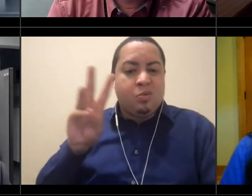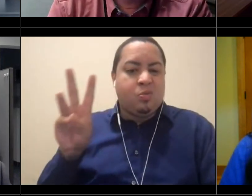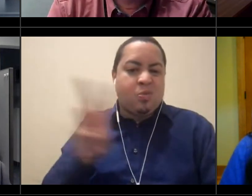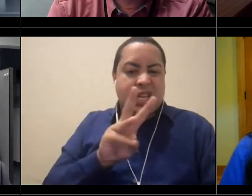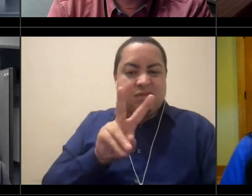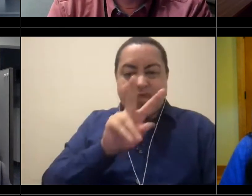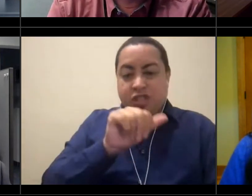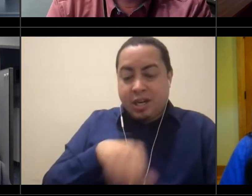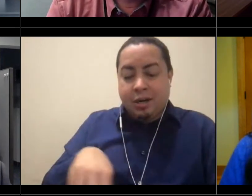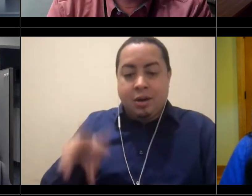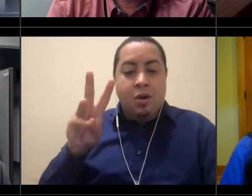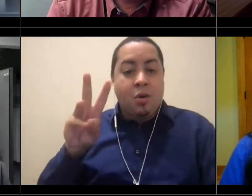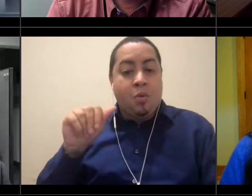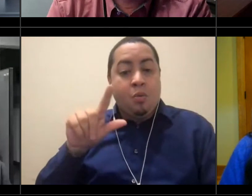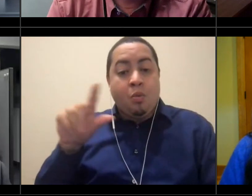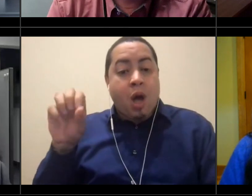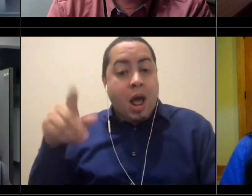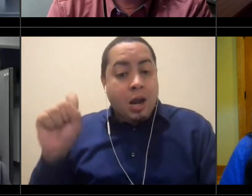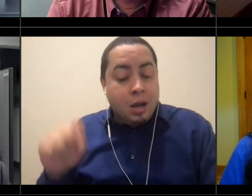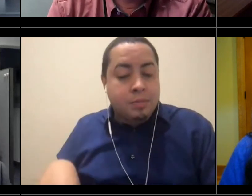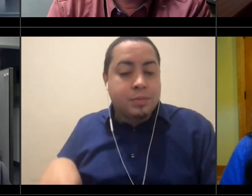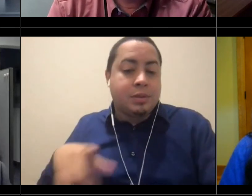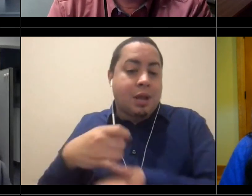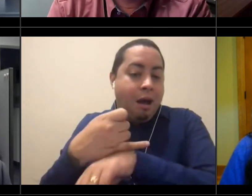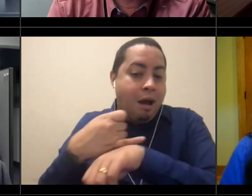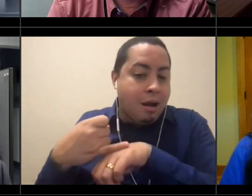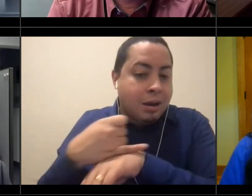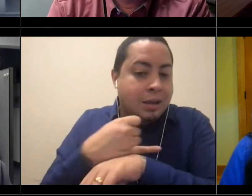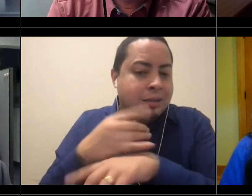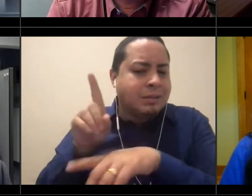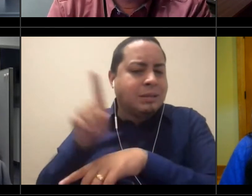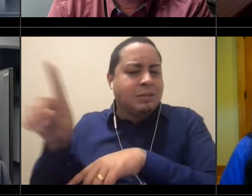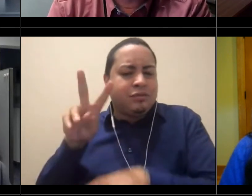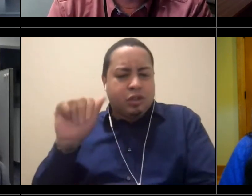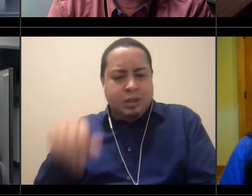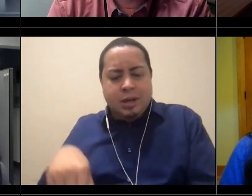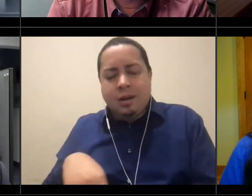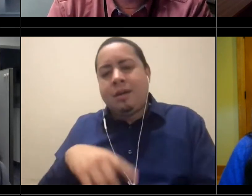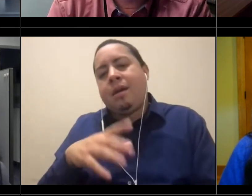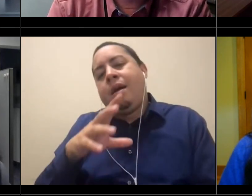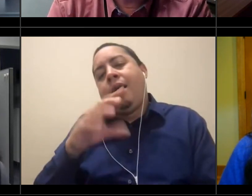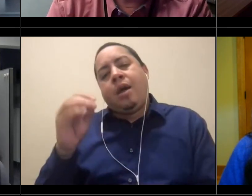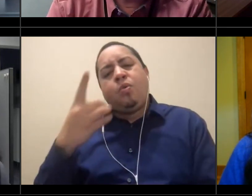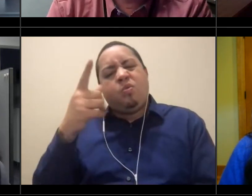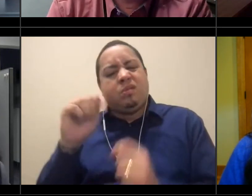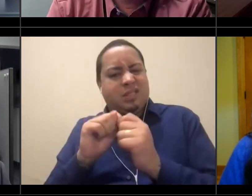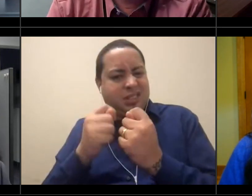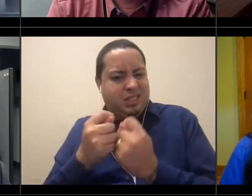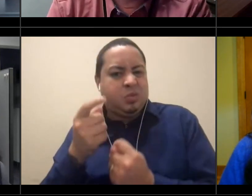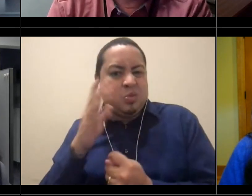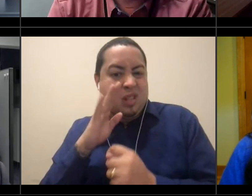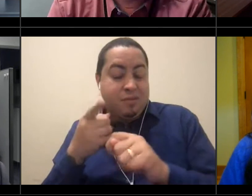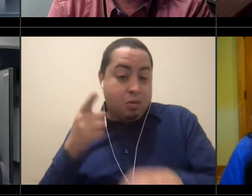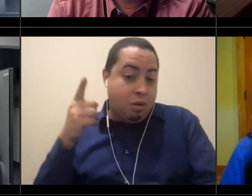in Wallops Island, in Virginia. And also a team would have to go to Travis Air Force Base